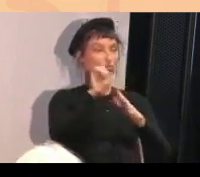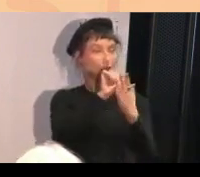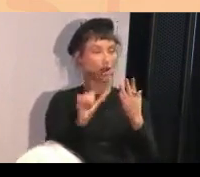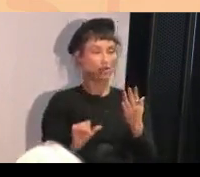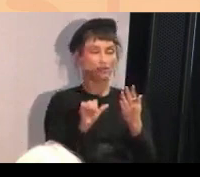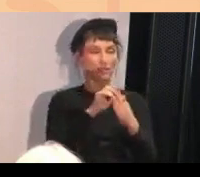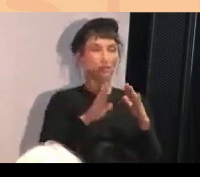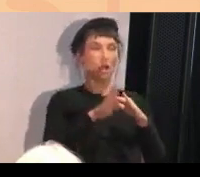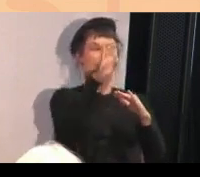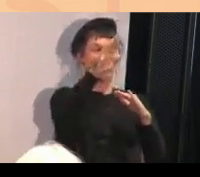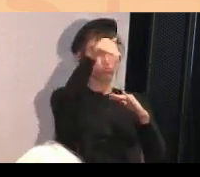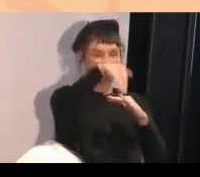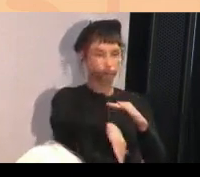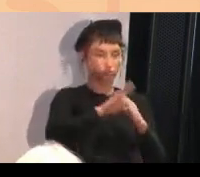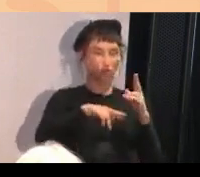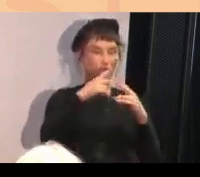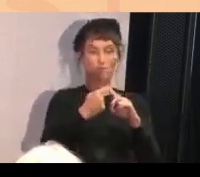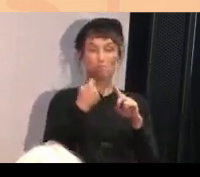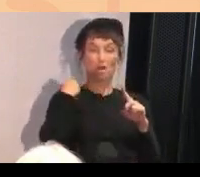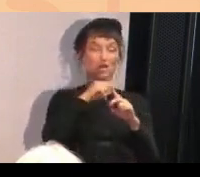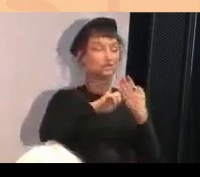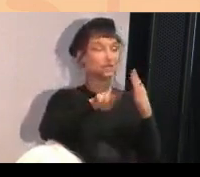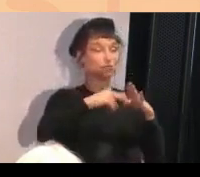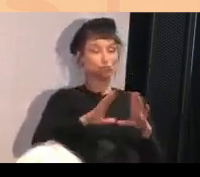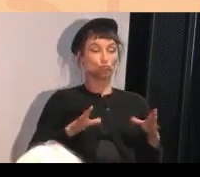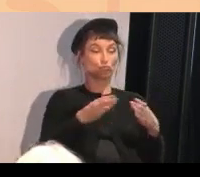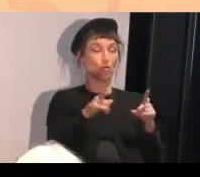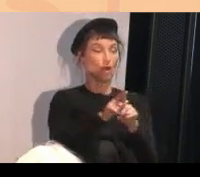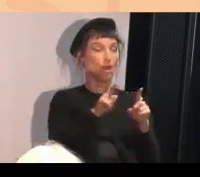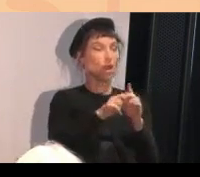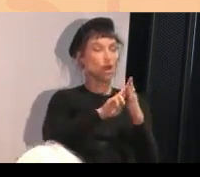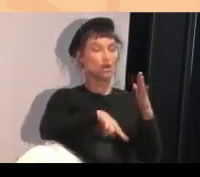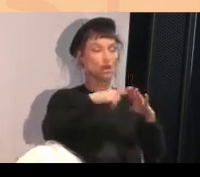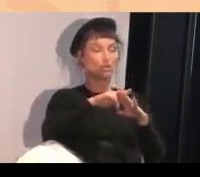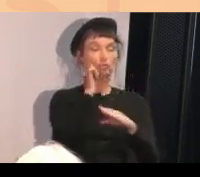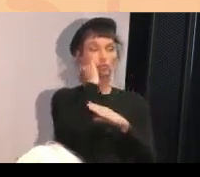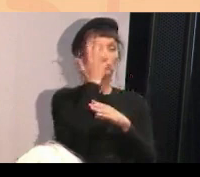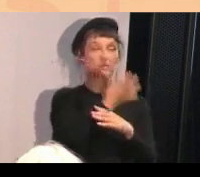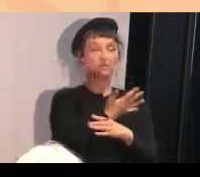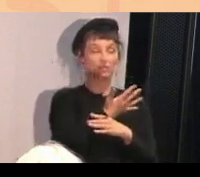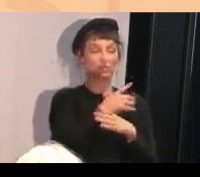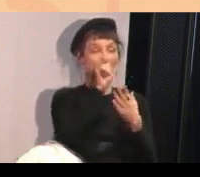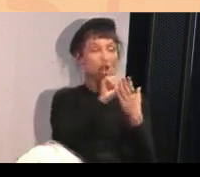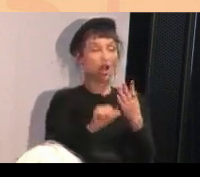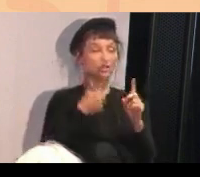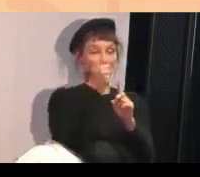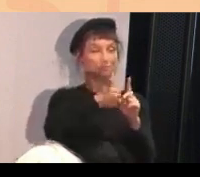demise of previous National bodies such as the National Indigenous Arts Advocacy Association